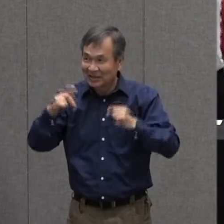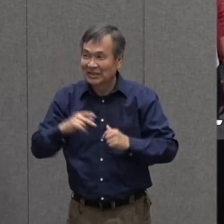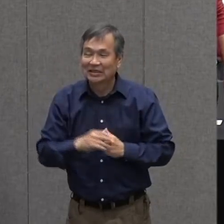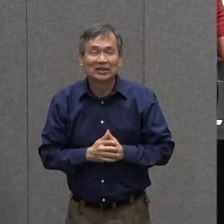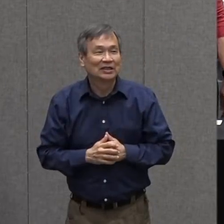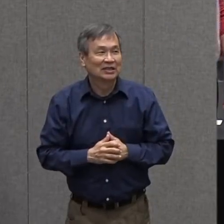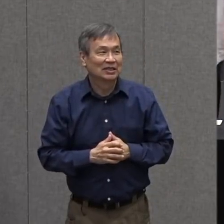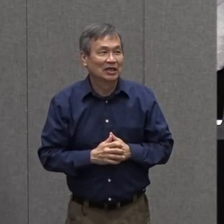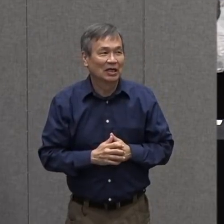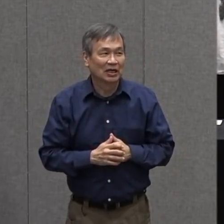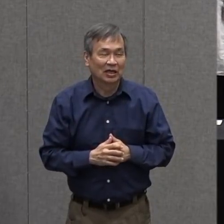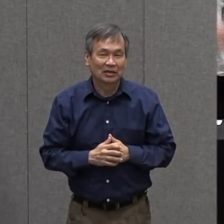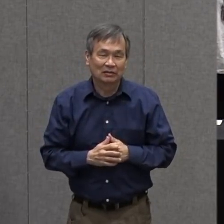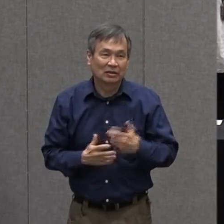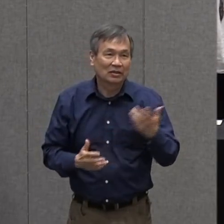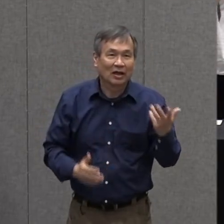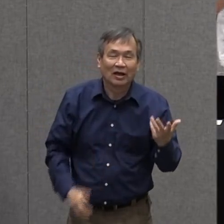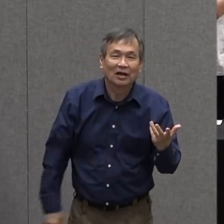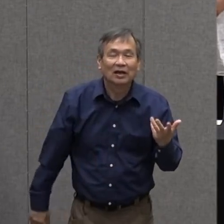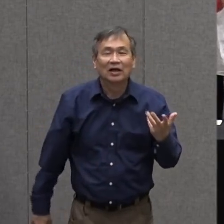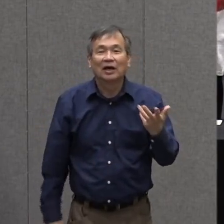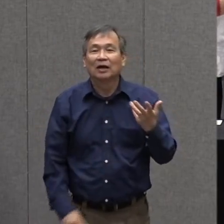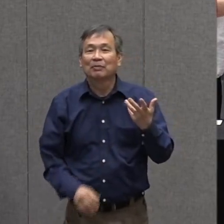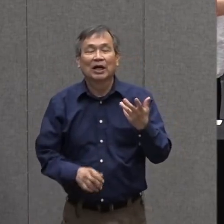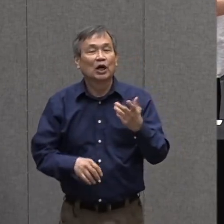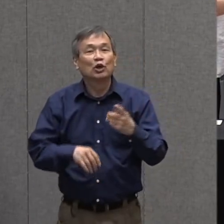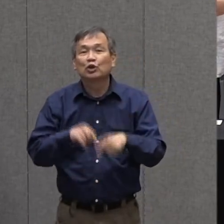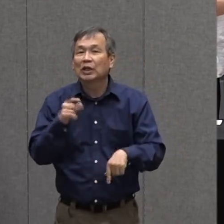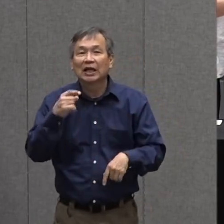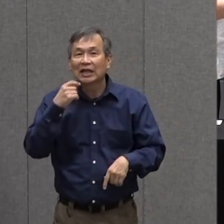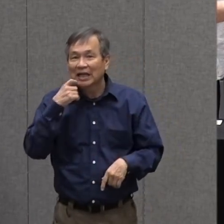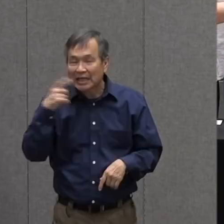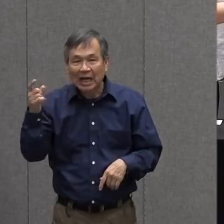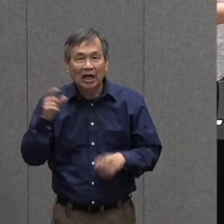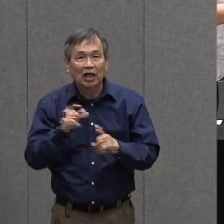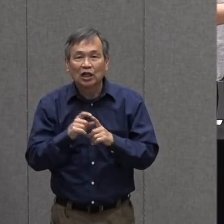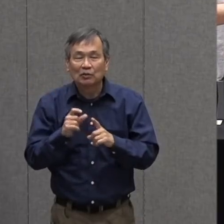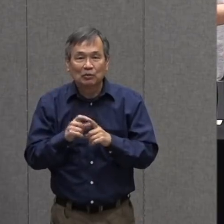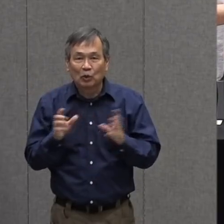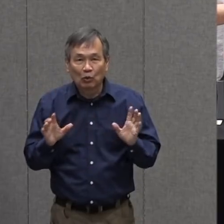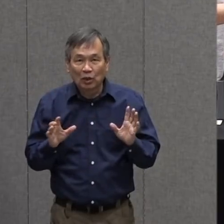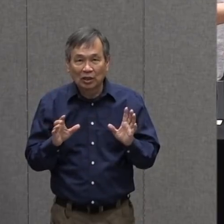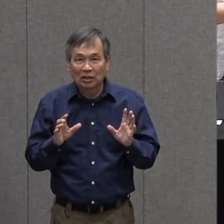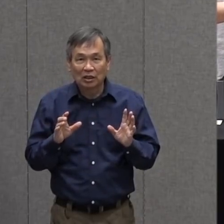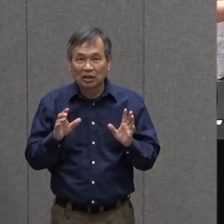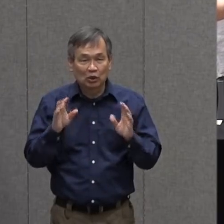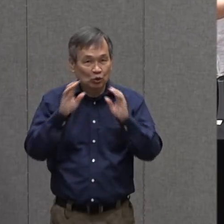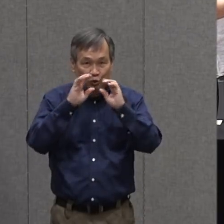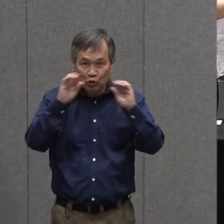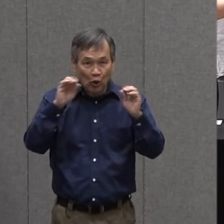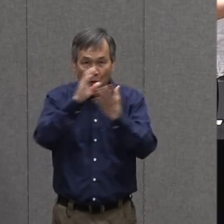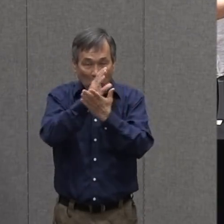So it's describing like the movie but you cannot say any part of the word. Right?